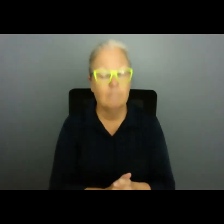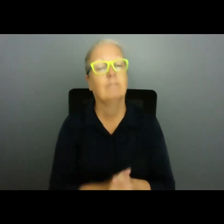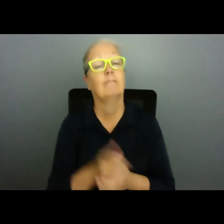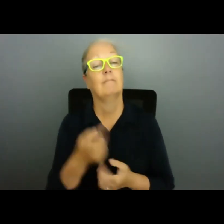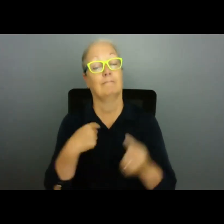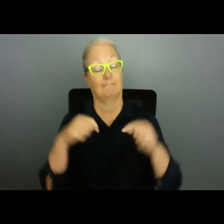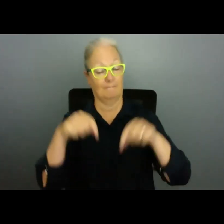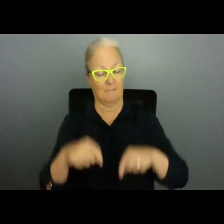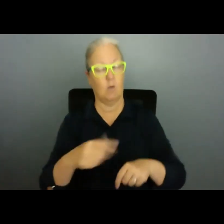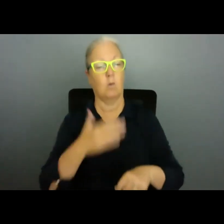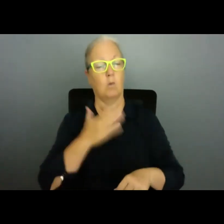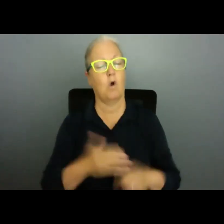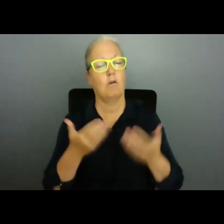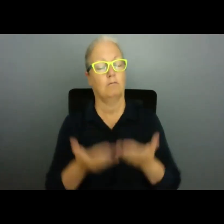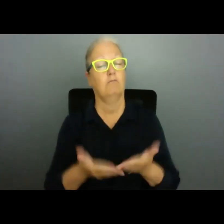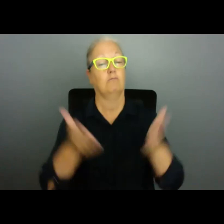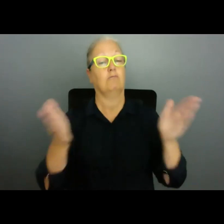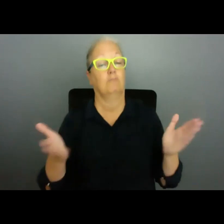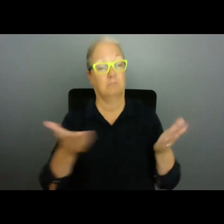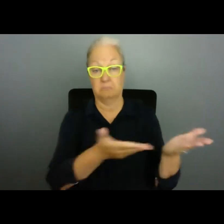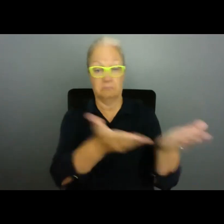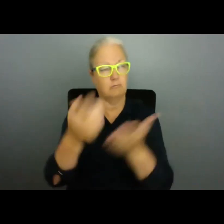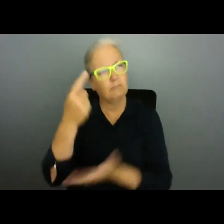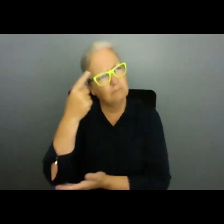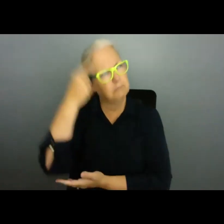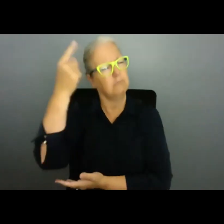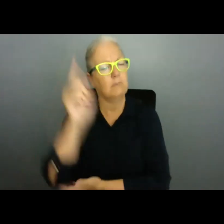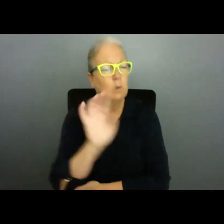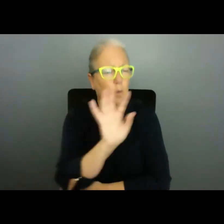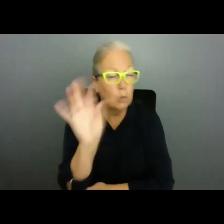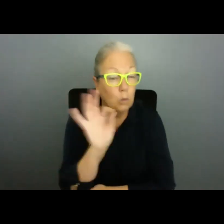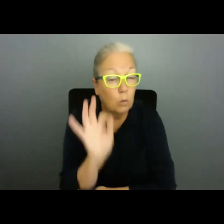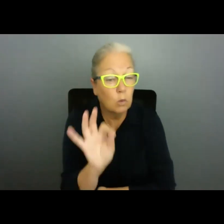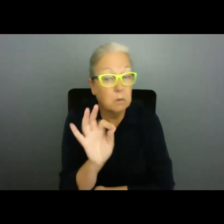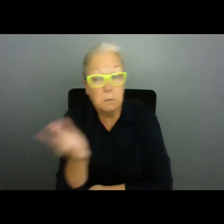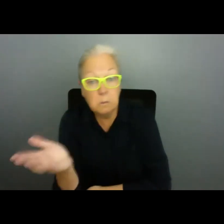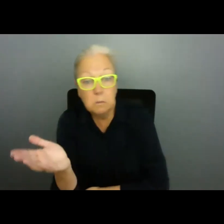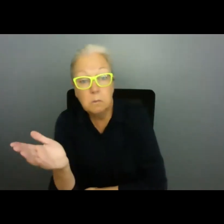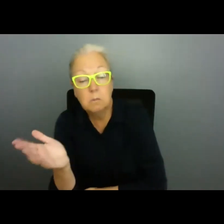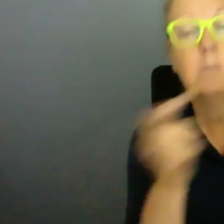this up to uh questions um if you have any you know you can post your questions in chat